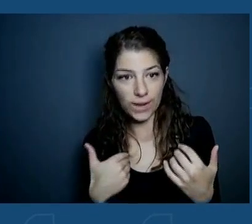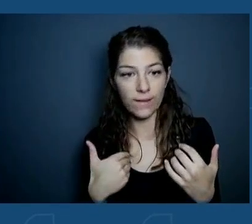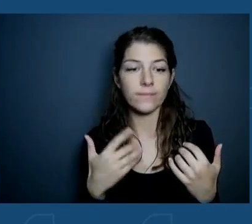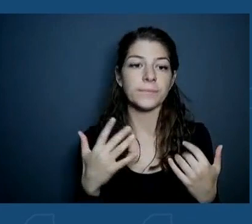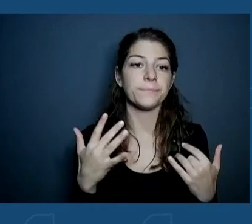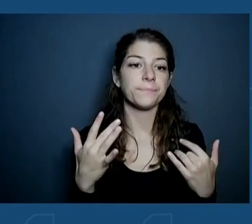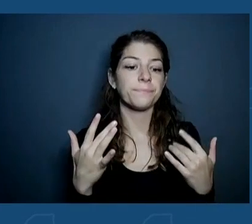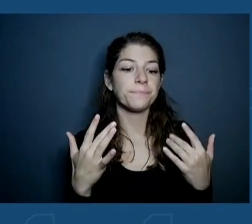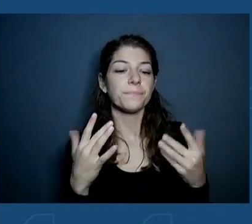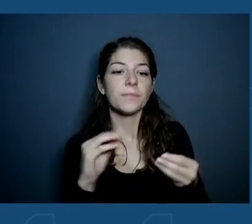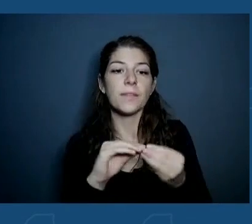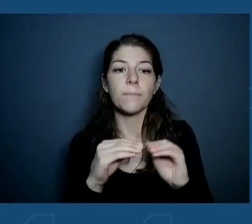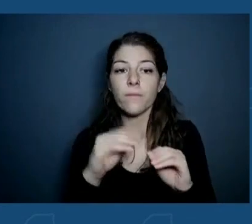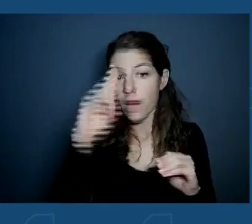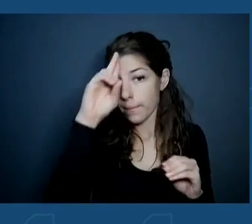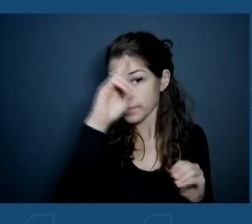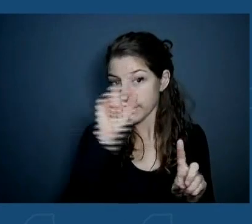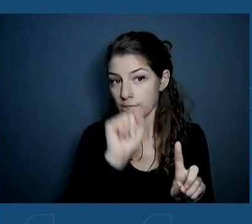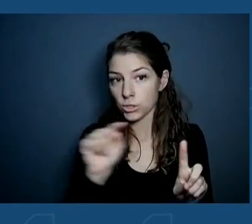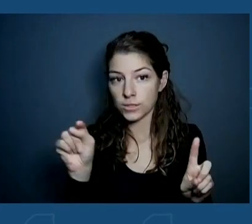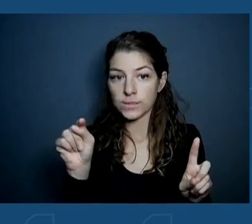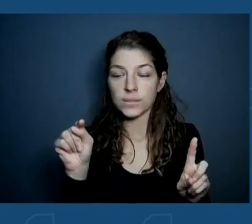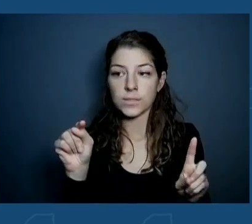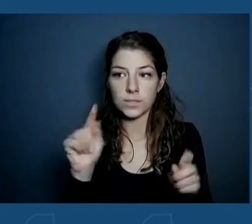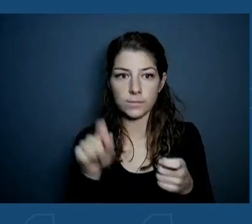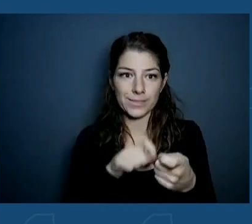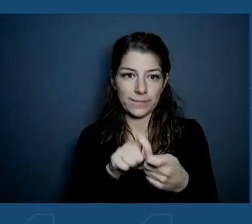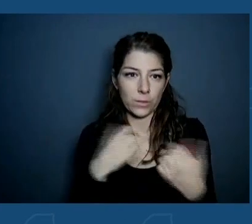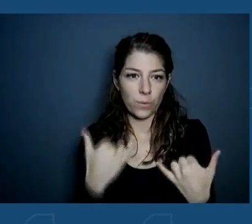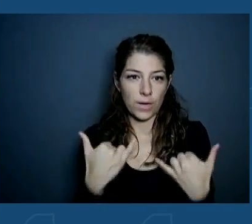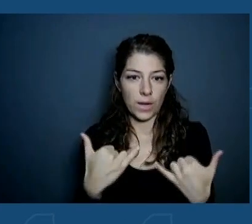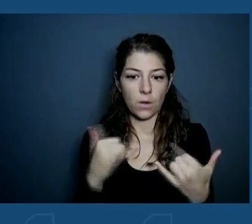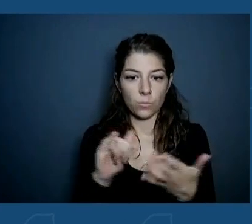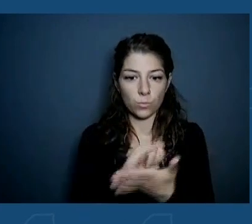THERE HAS BEEN DISTRESS FROM SOME NUMBERS OF THE PUBLIC SINCE THE BEGINNING. AND PEOPLE HAVE GONE BEYOND